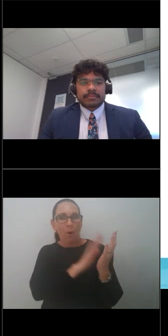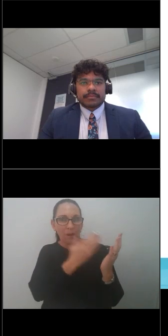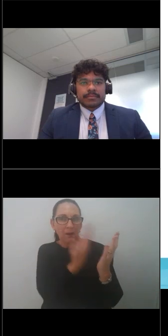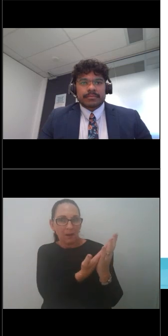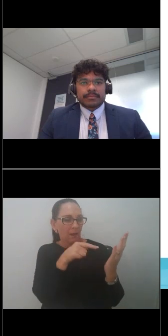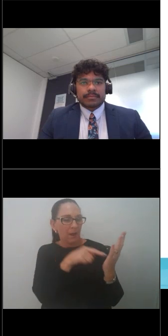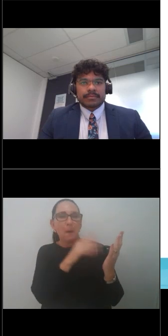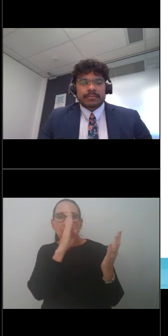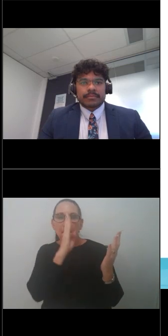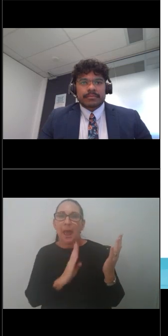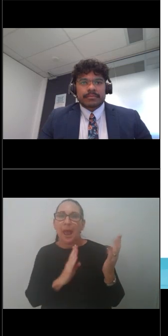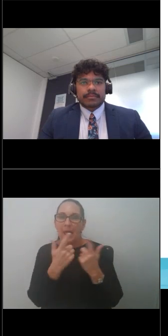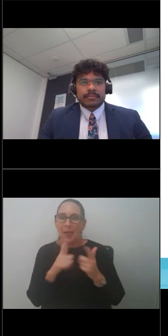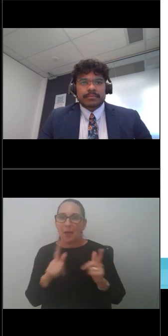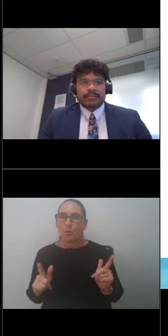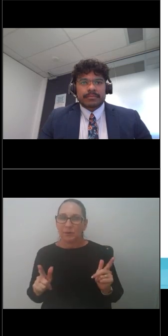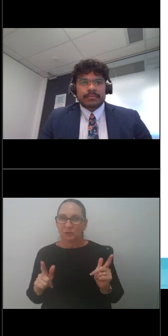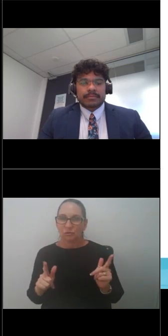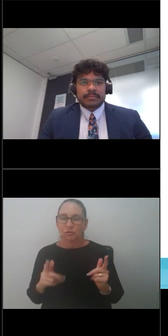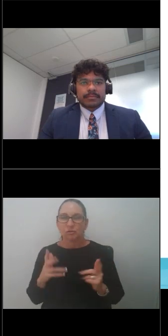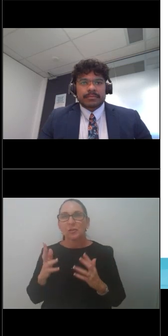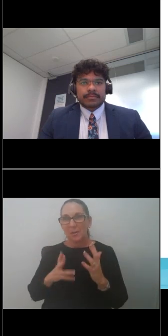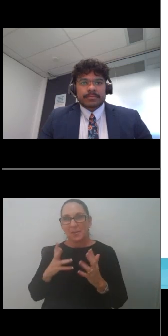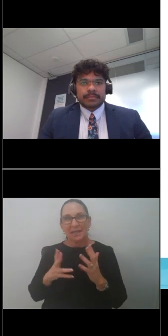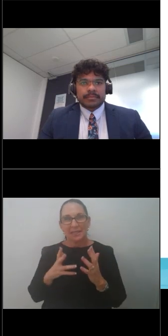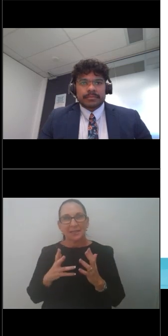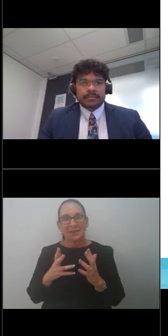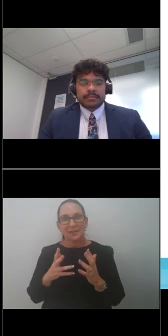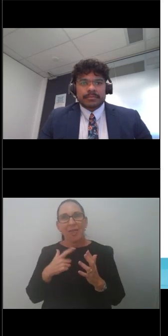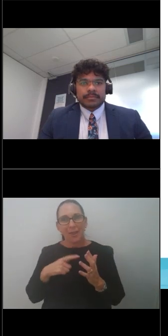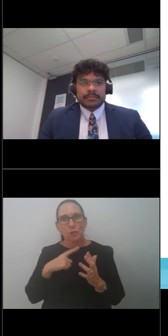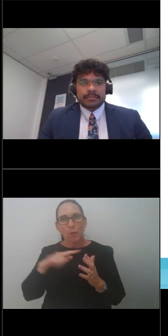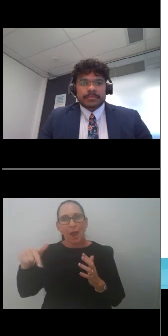which is what we go through in the in the present in the training first of we just get you Ed of the